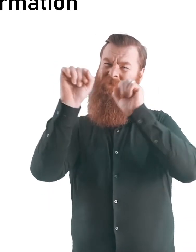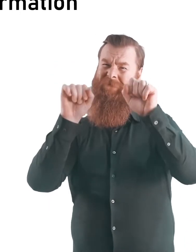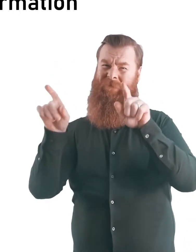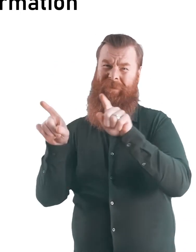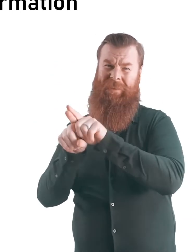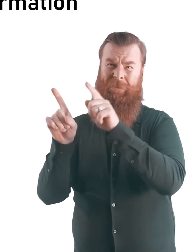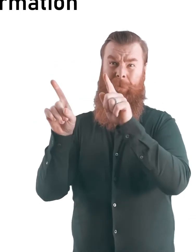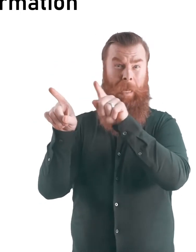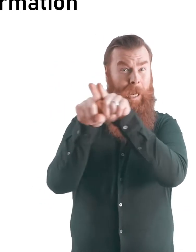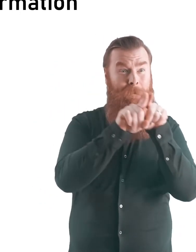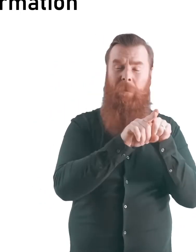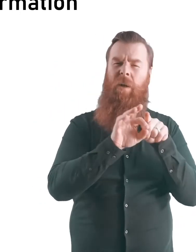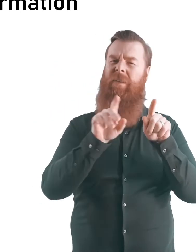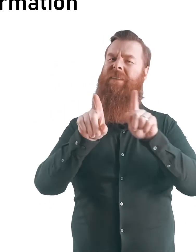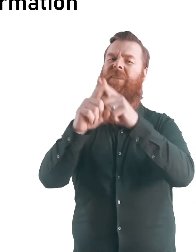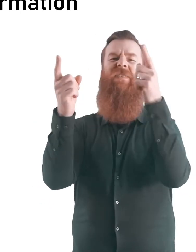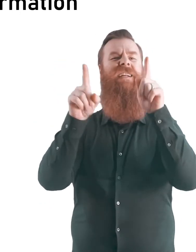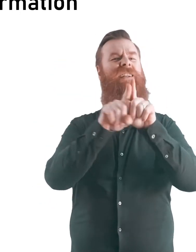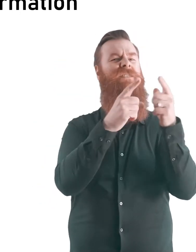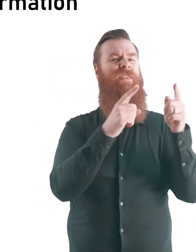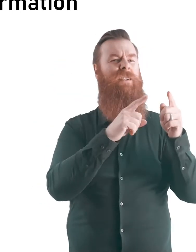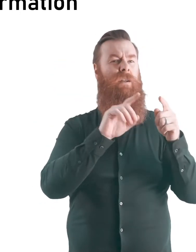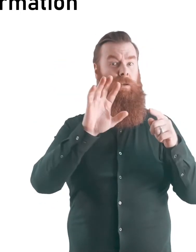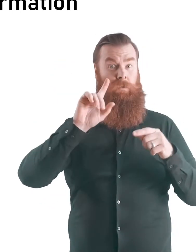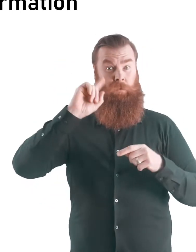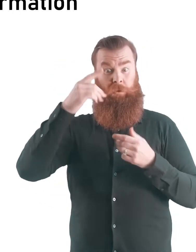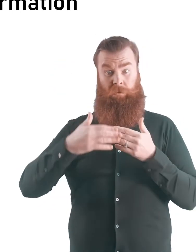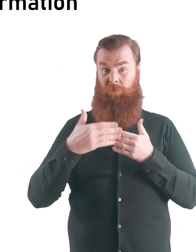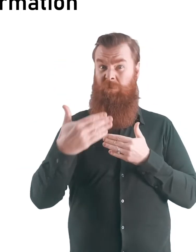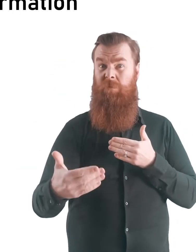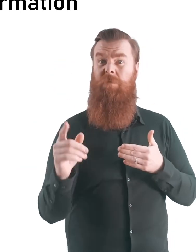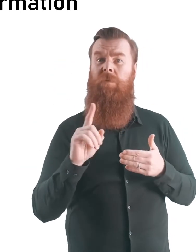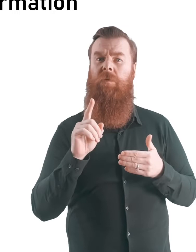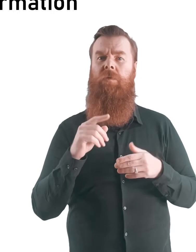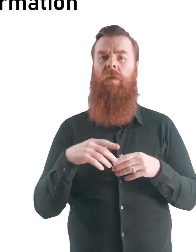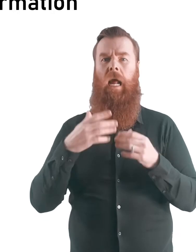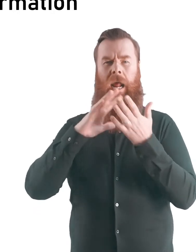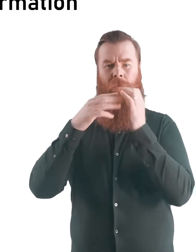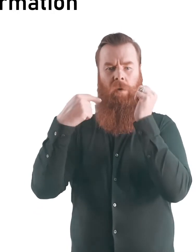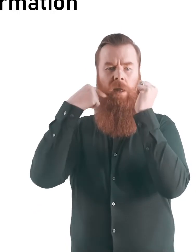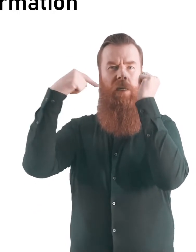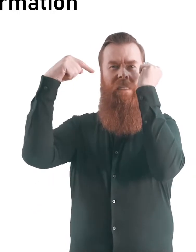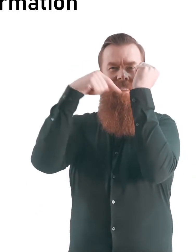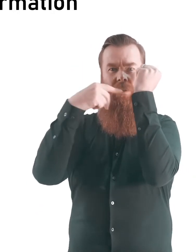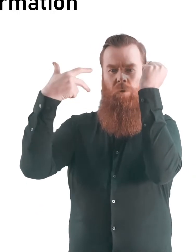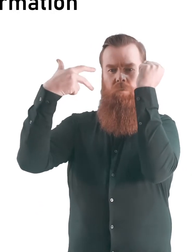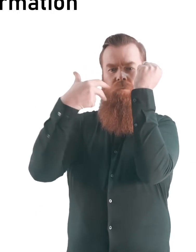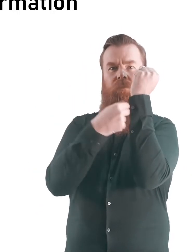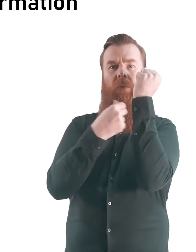The first thing your dentist will generally do is give a local anaesthetic needle in the gums.